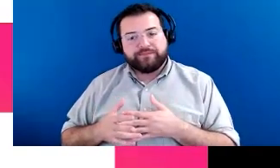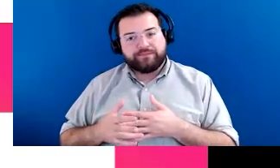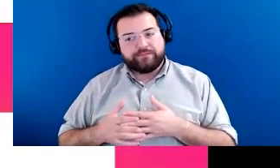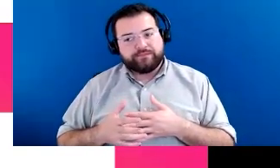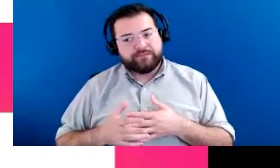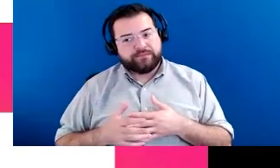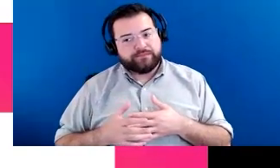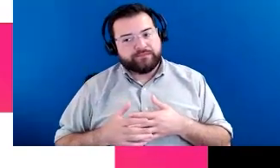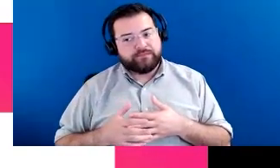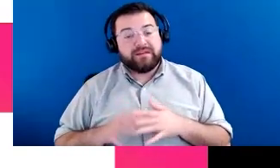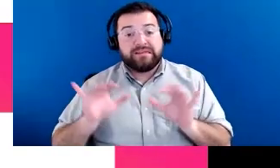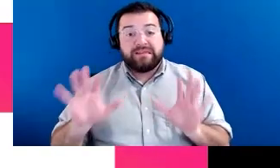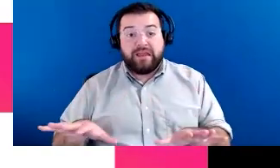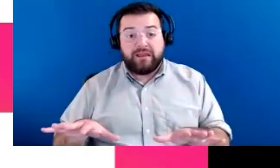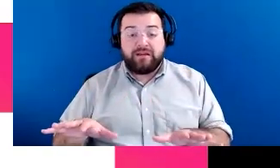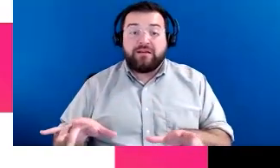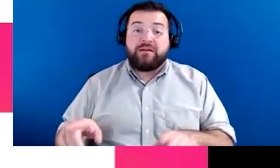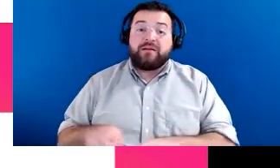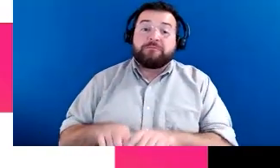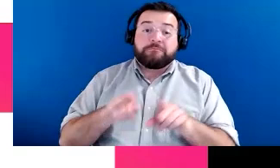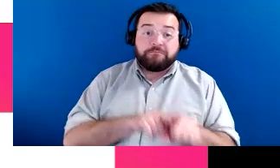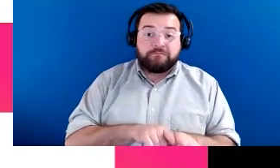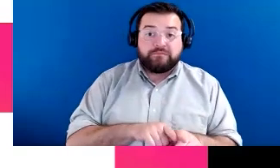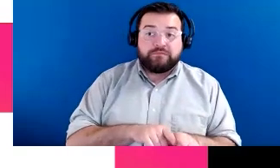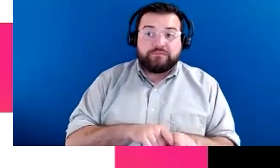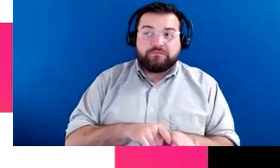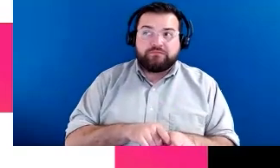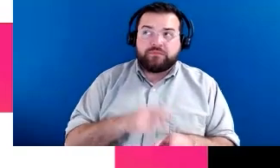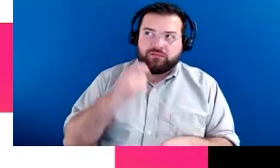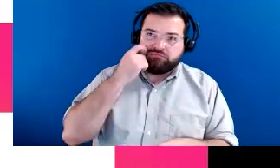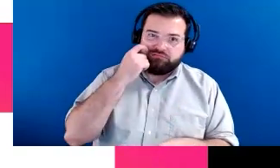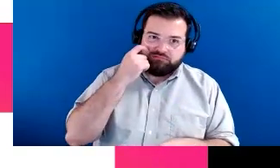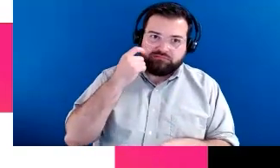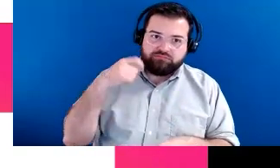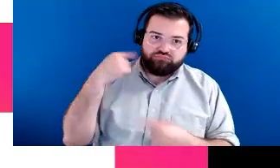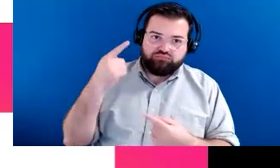At the same time, at least this past round, when the accreditors came,